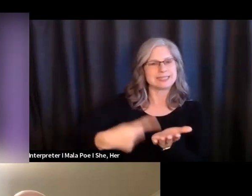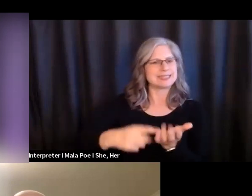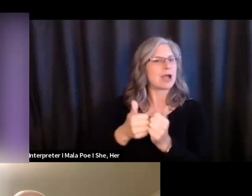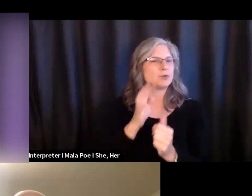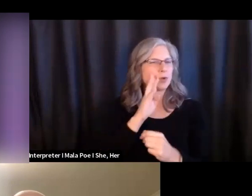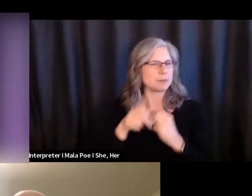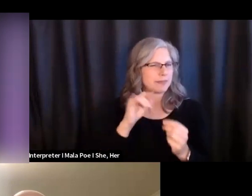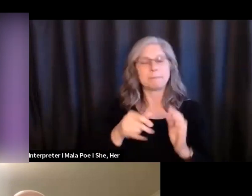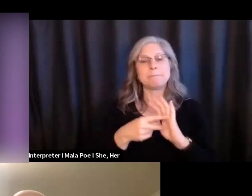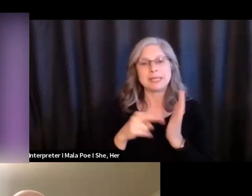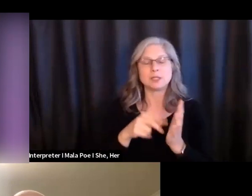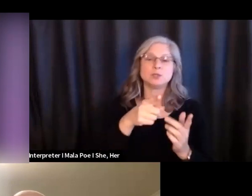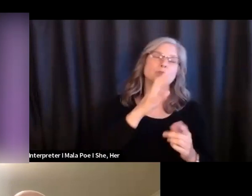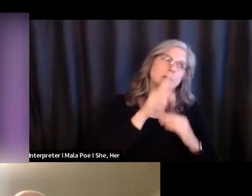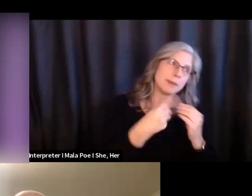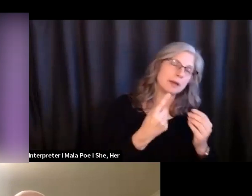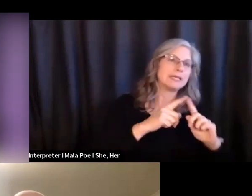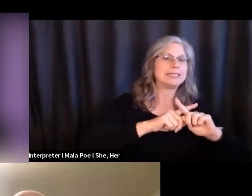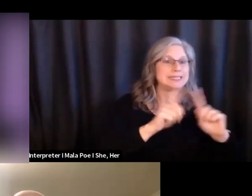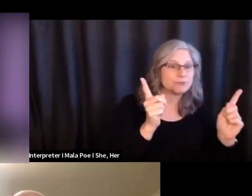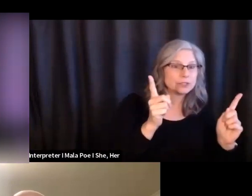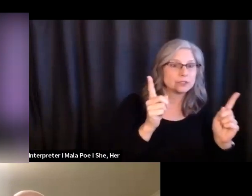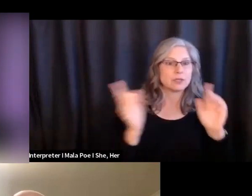So you talked about like difference versus deficit, for example,